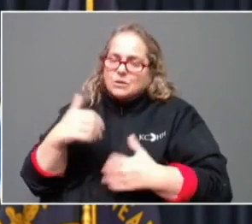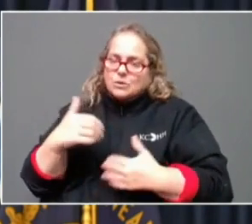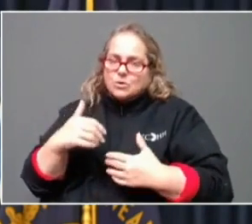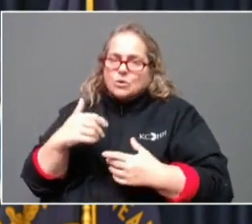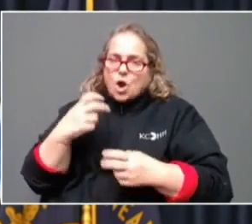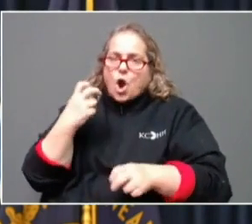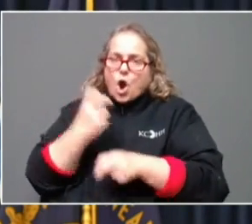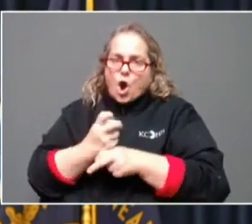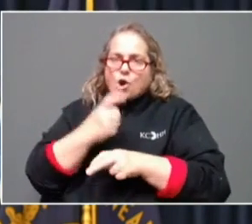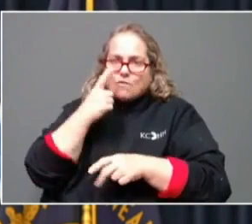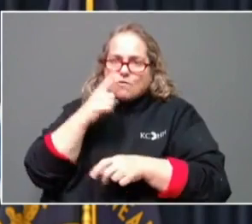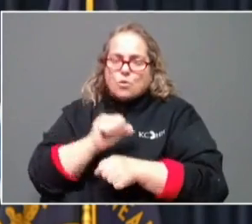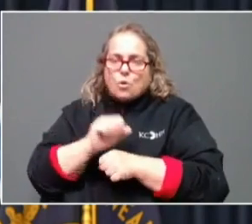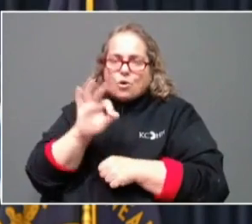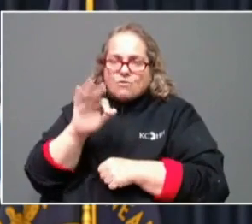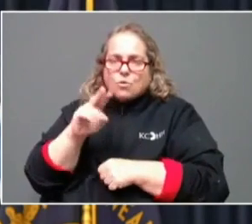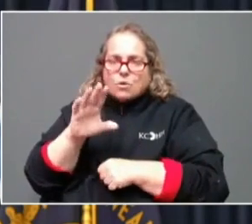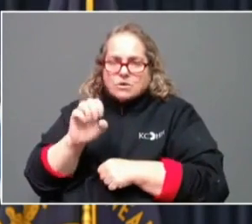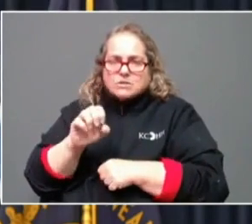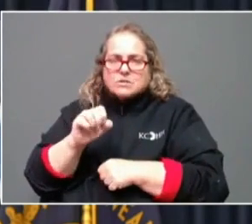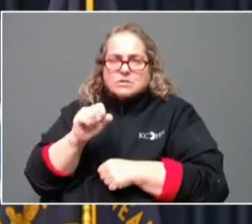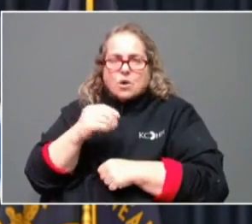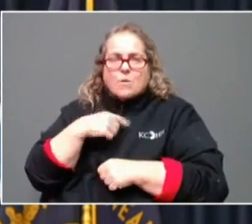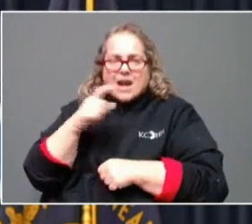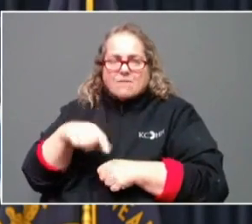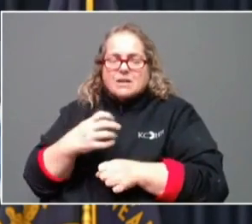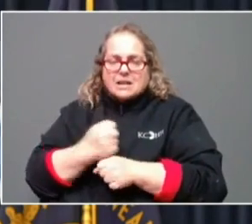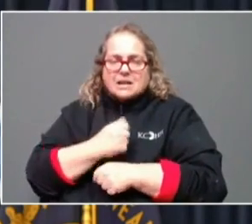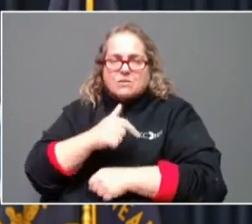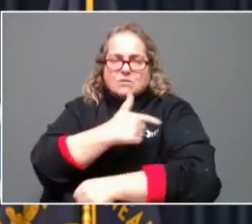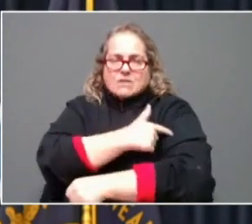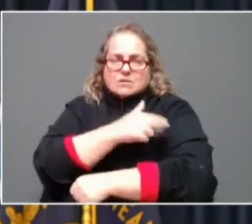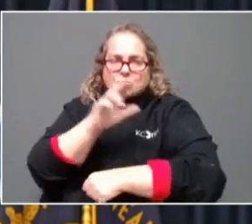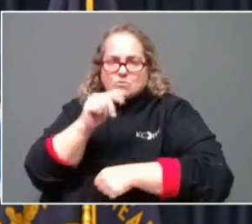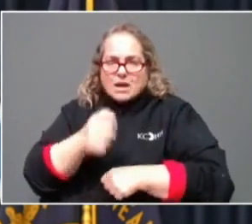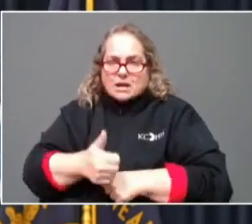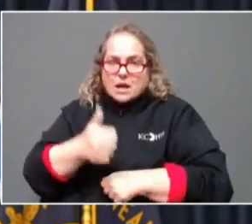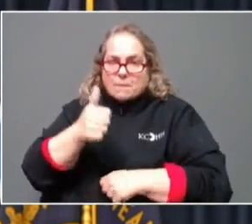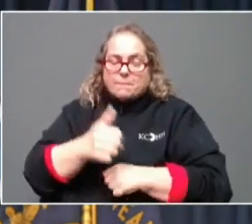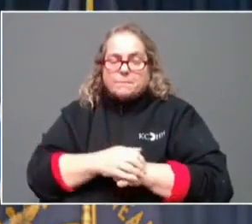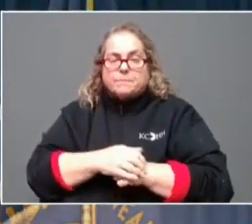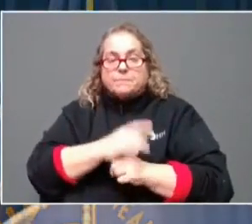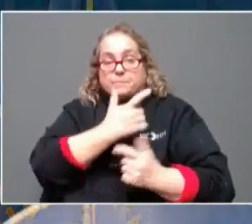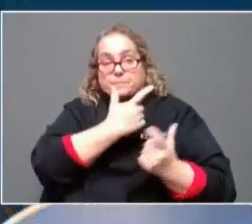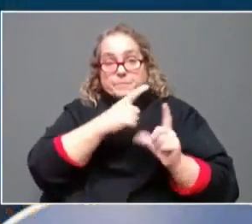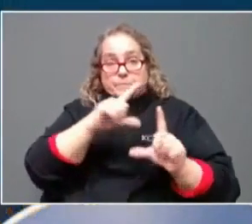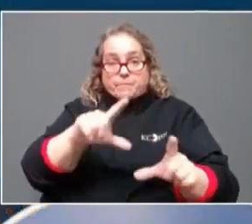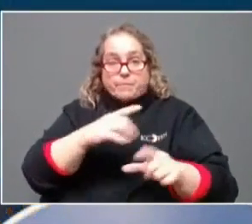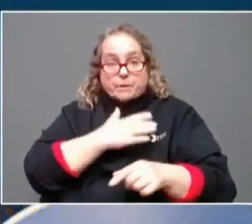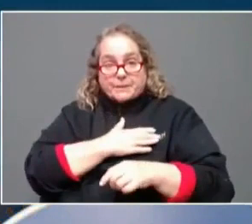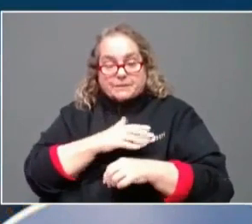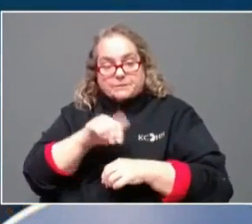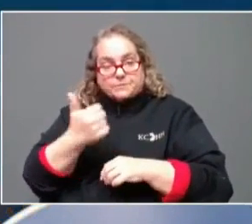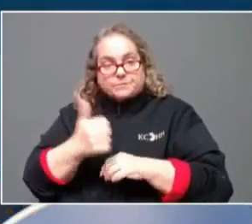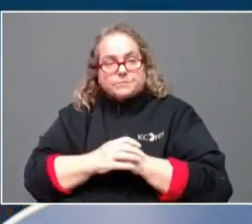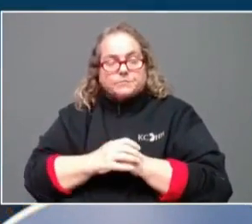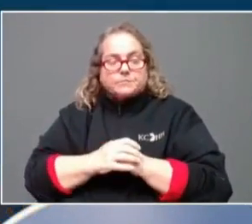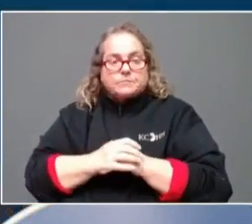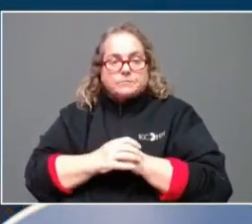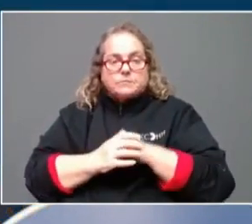work to get those vaccine rates. Uh If we could do the next slide, please scotty. This is where I would have typically started for this week. This